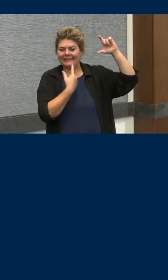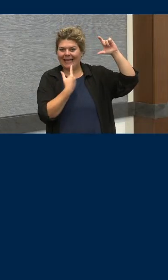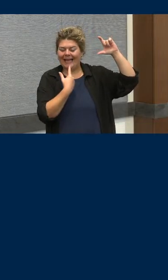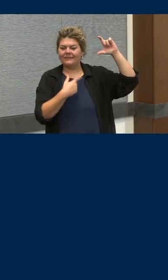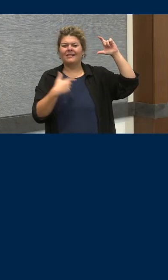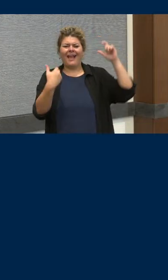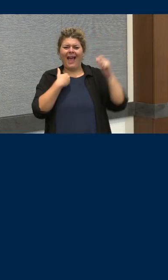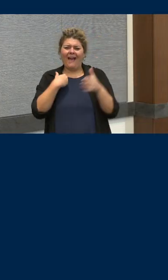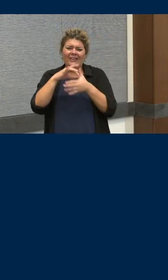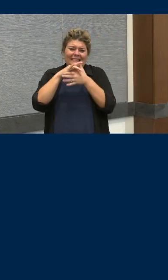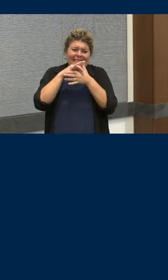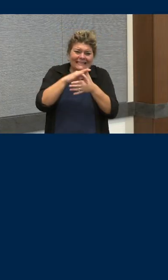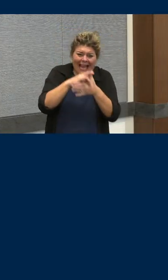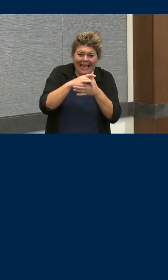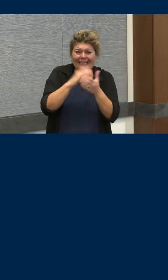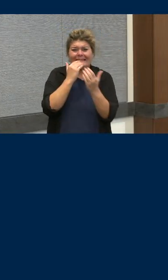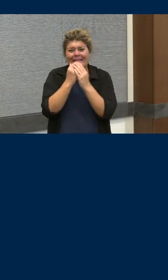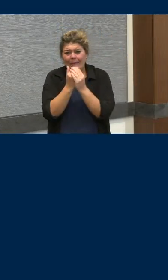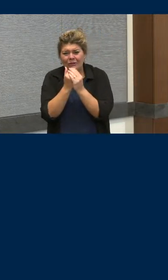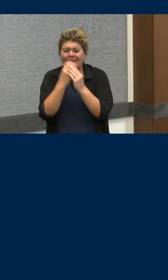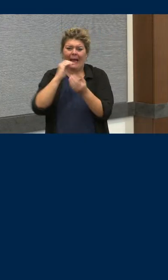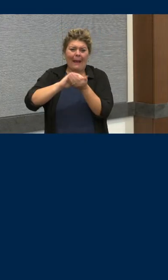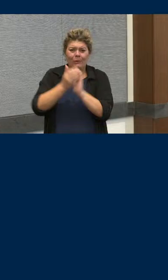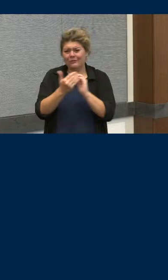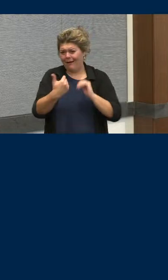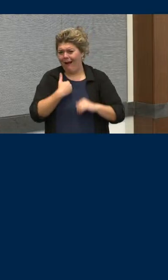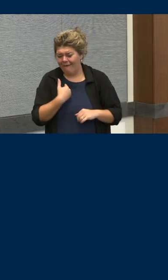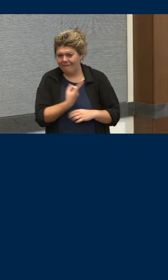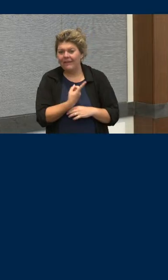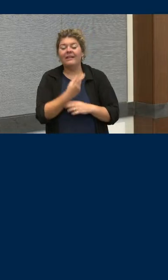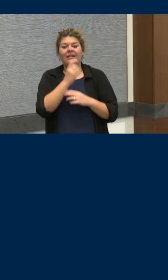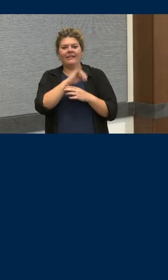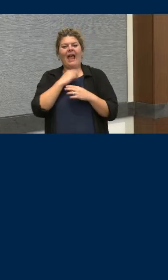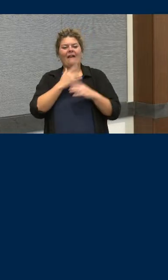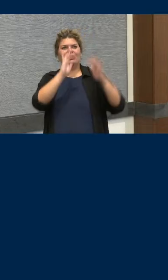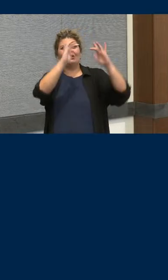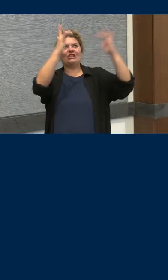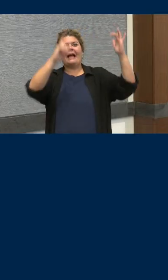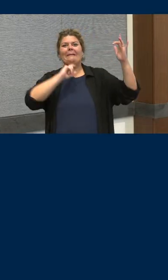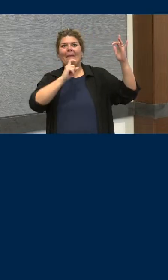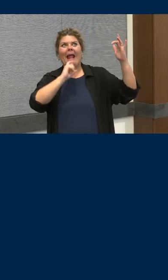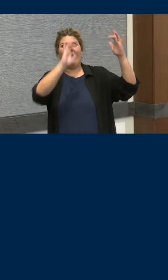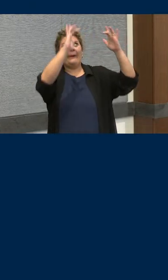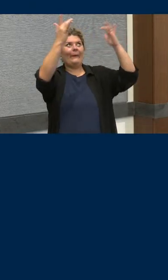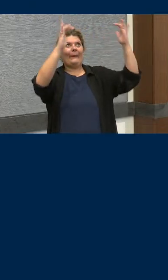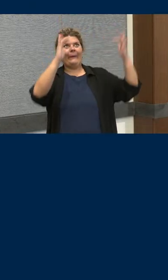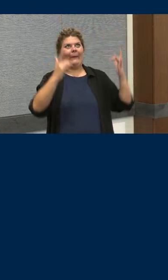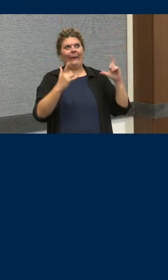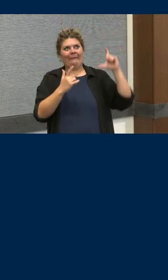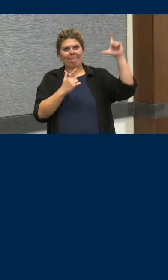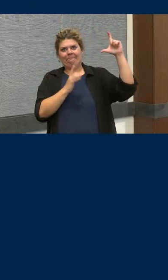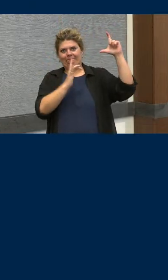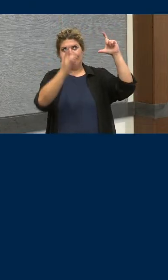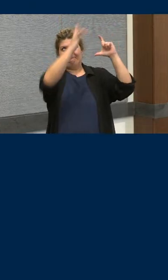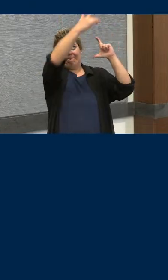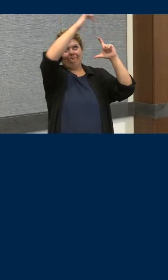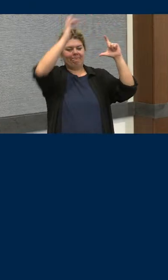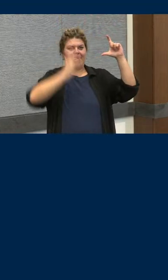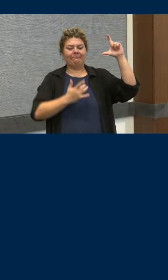against shiny aluminum reflecting light. One promises absolutely no fillers in the